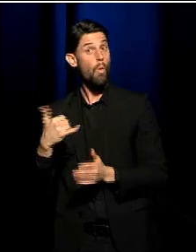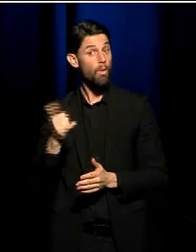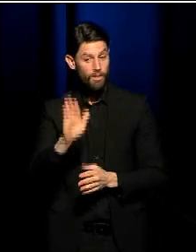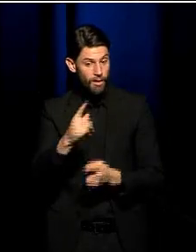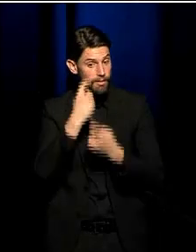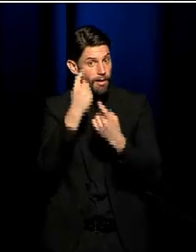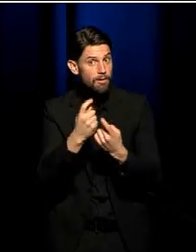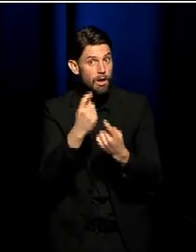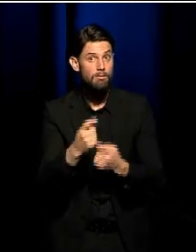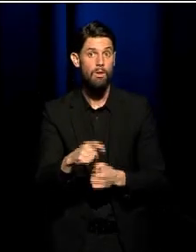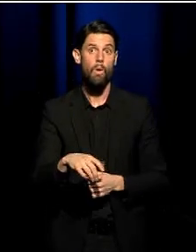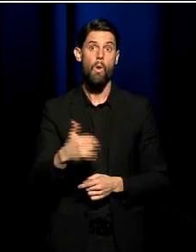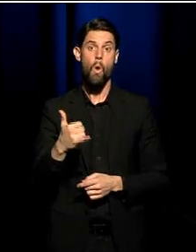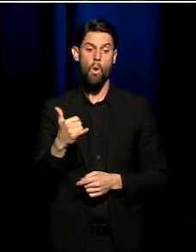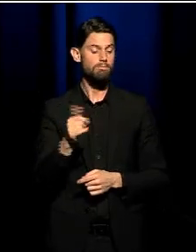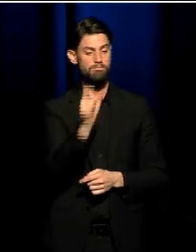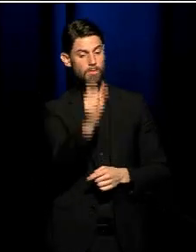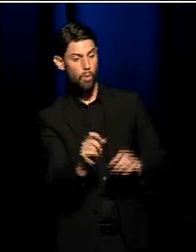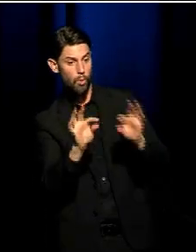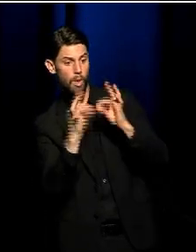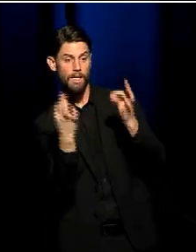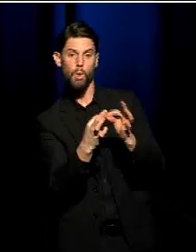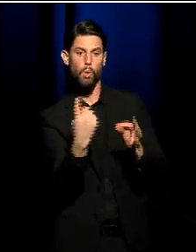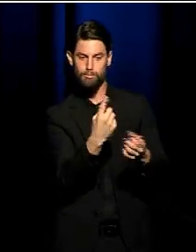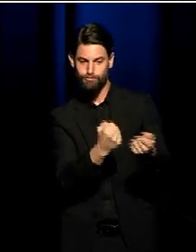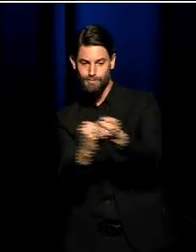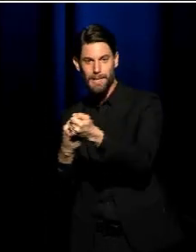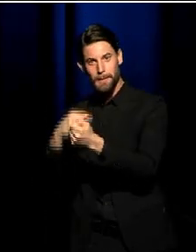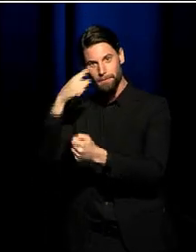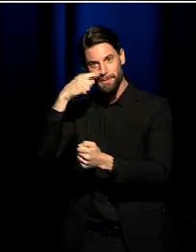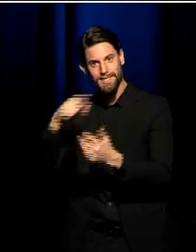organizations providing support to people with disability whether in public